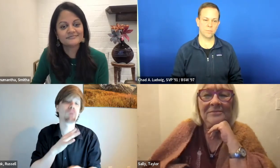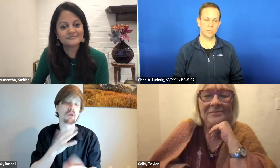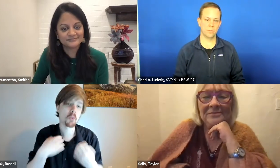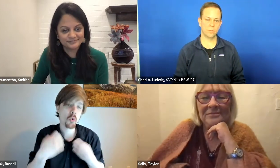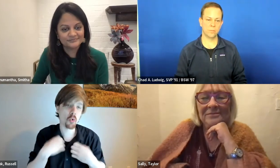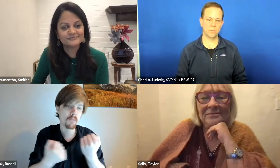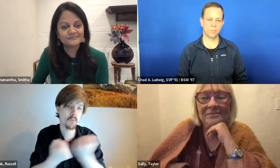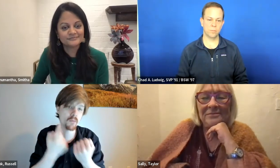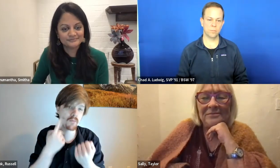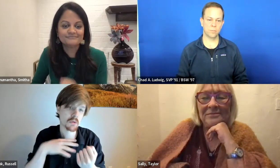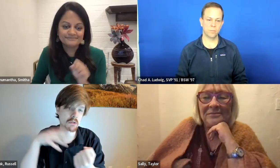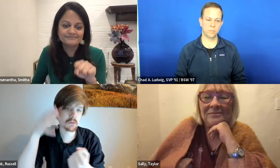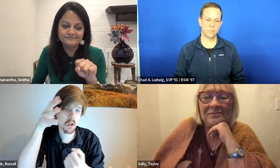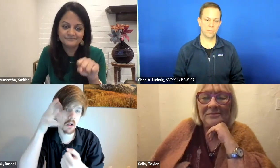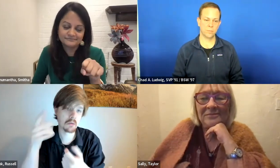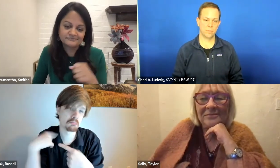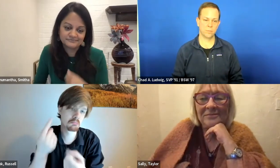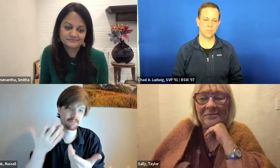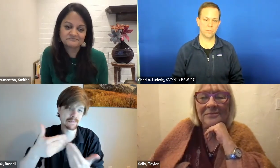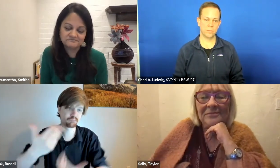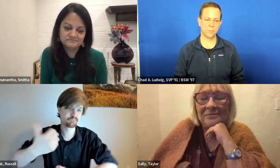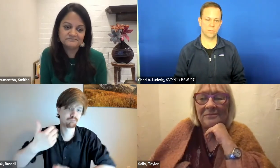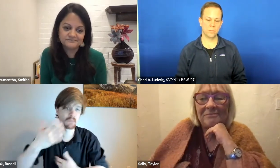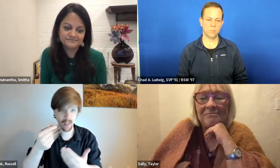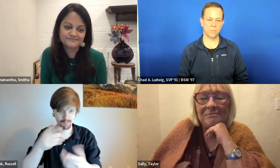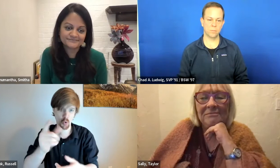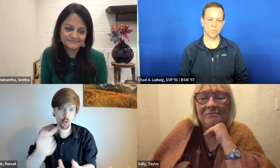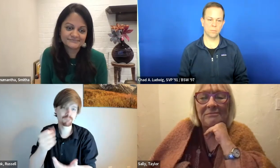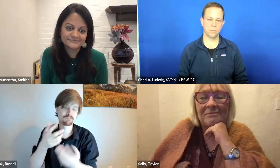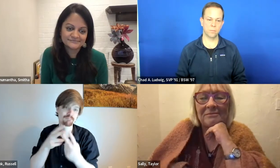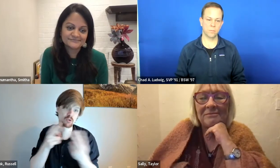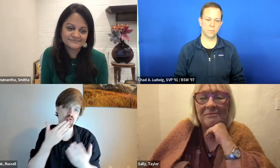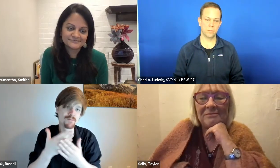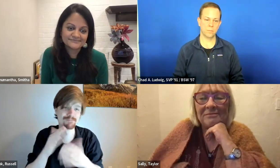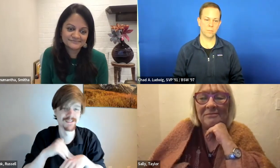so, you know, it was more emotional support for my dad,